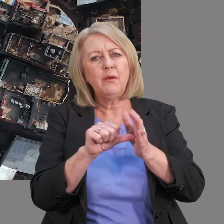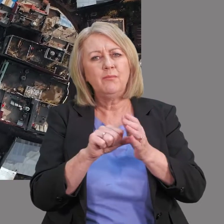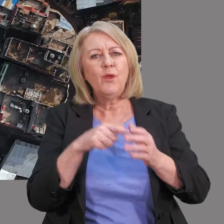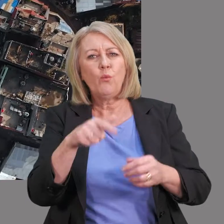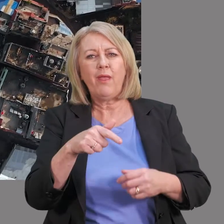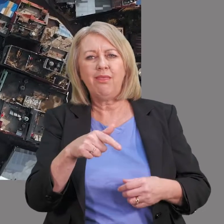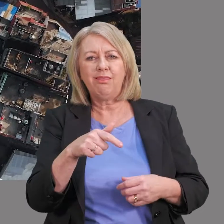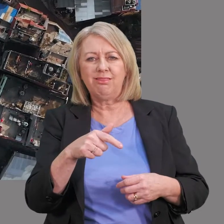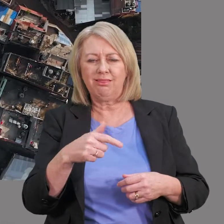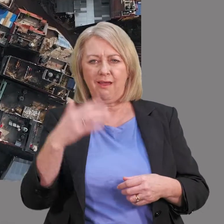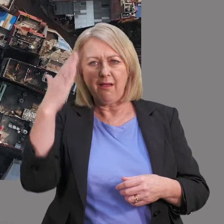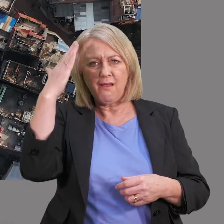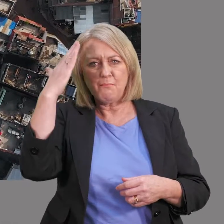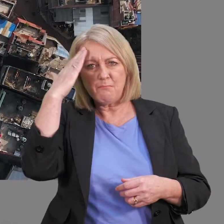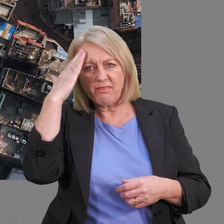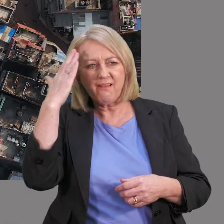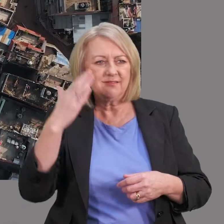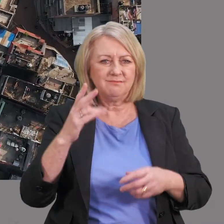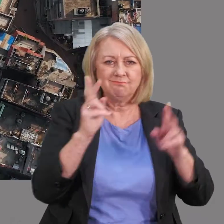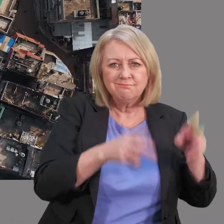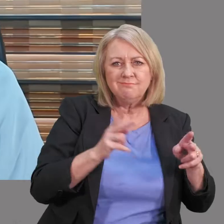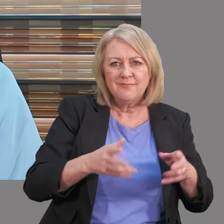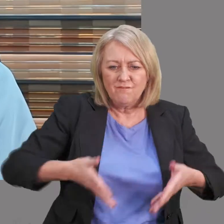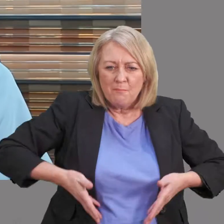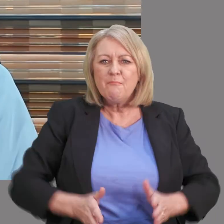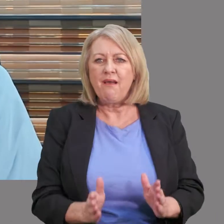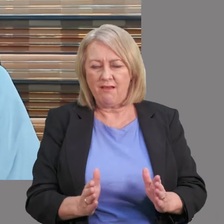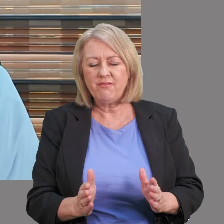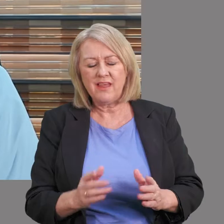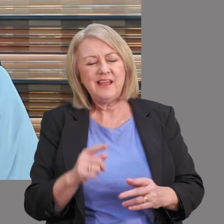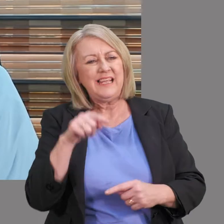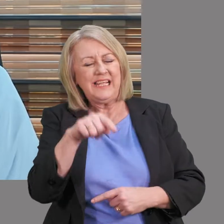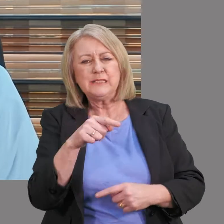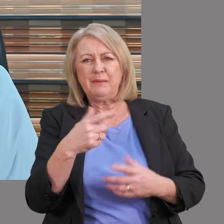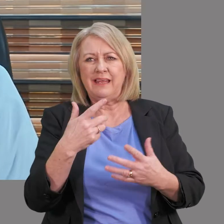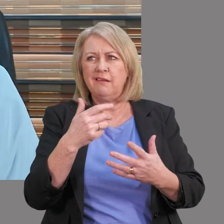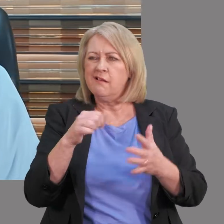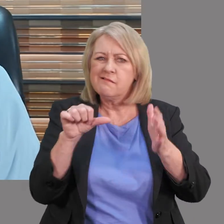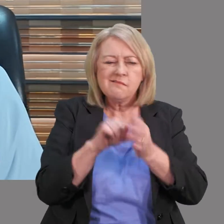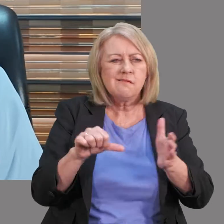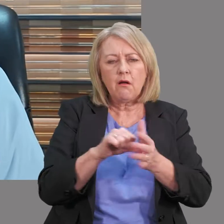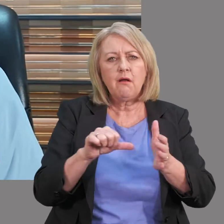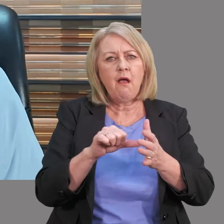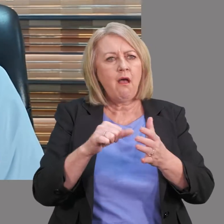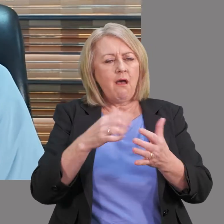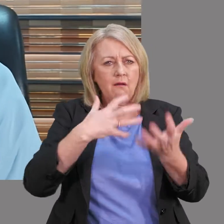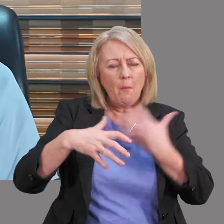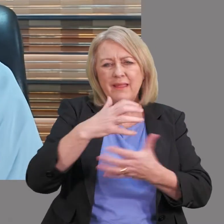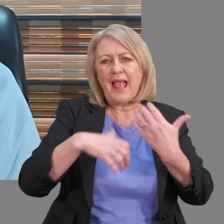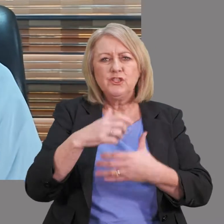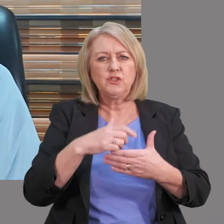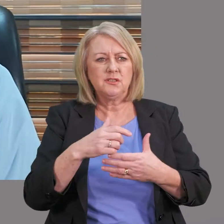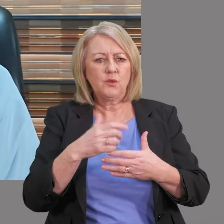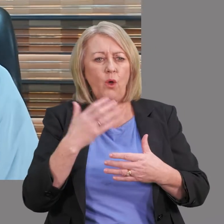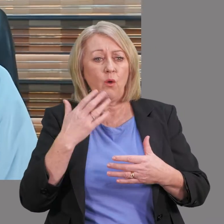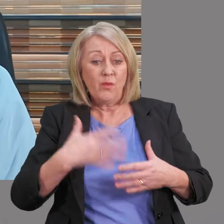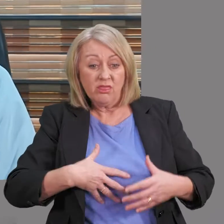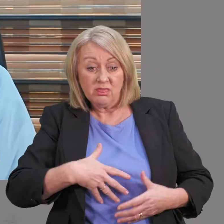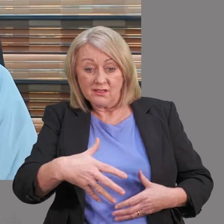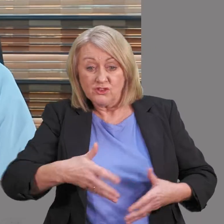of maternal mortality. A lot of focus has been on early complications in pregnancy and childbirth,